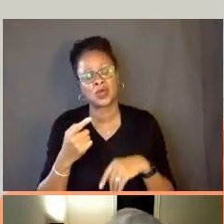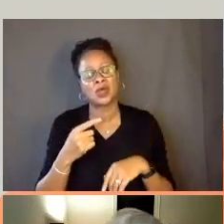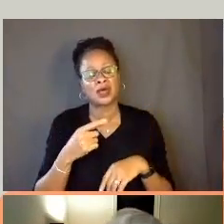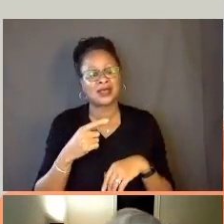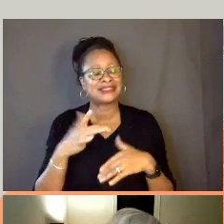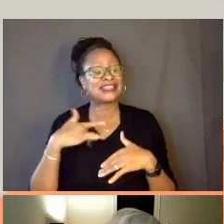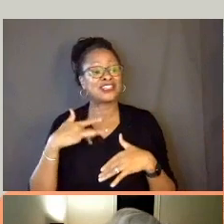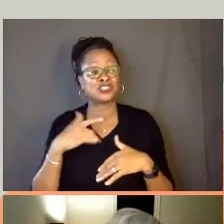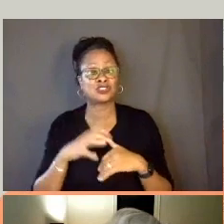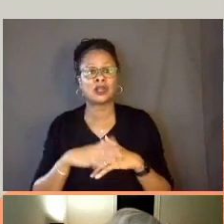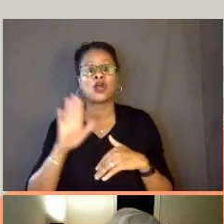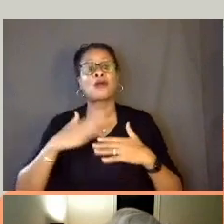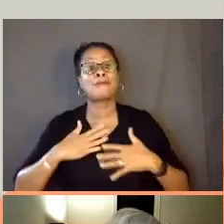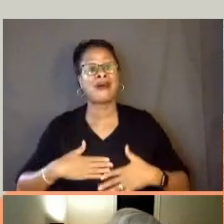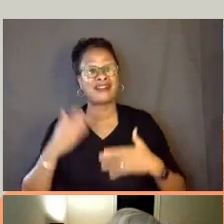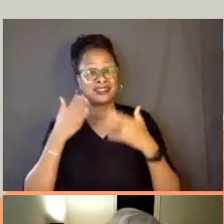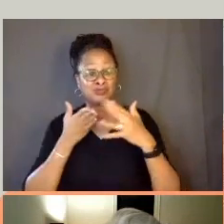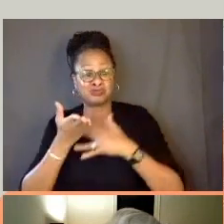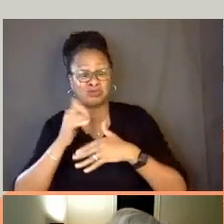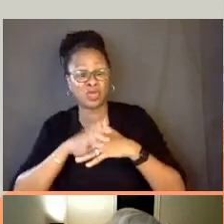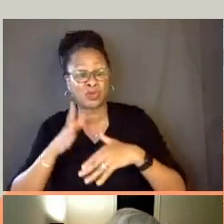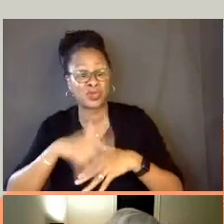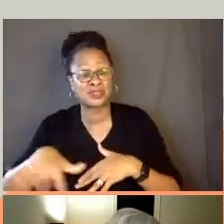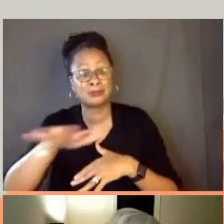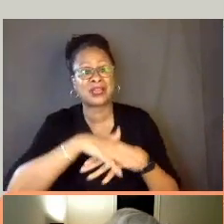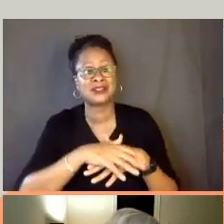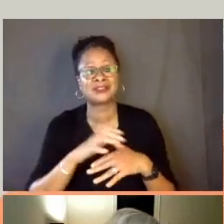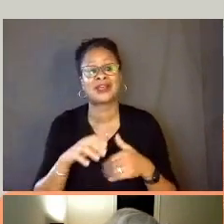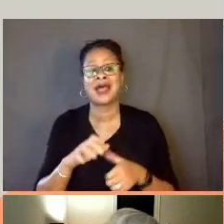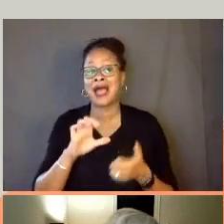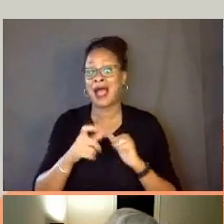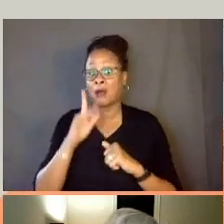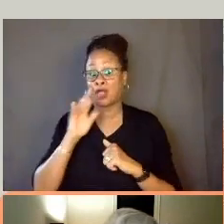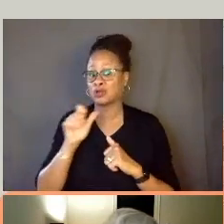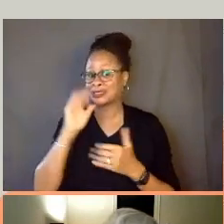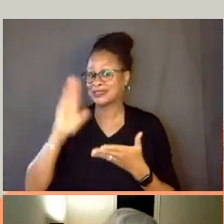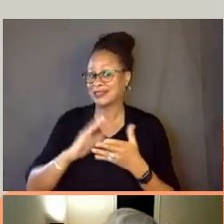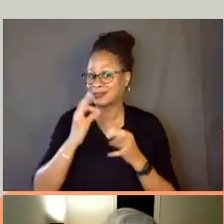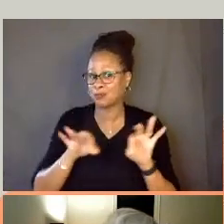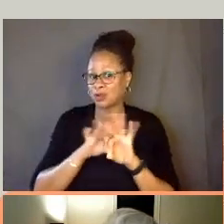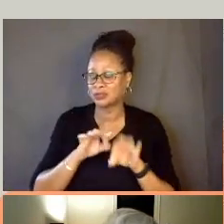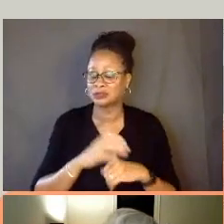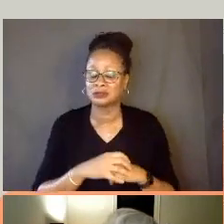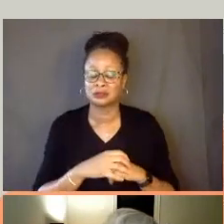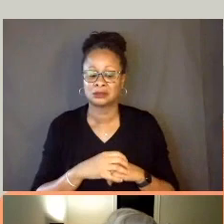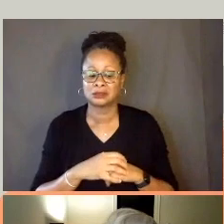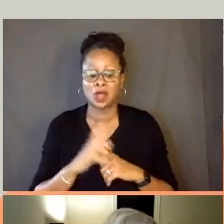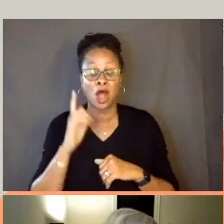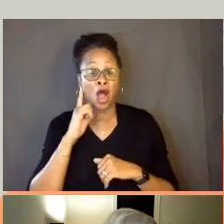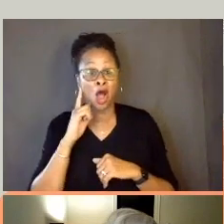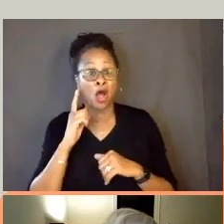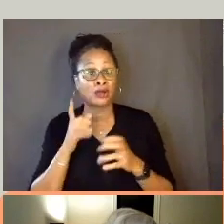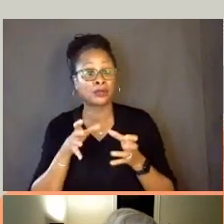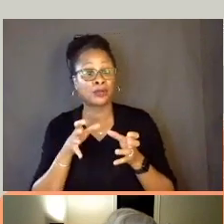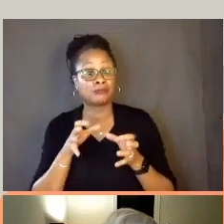The visual of how I look is less important than what I'm feeling.